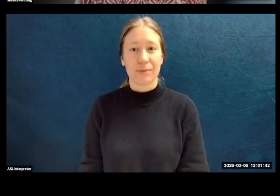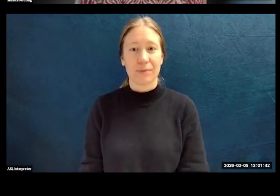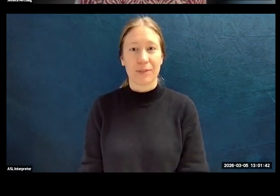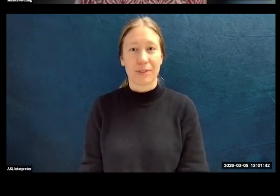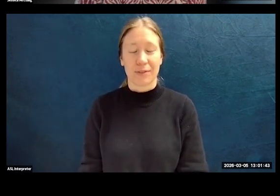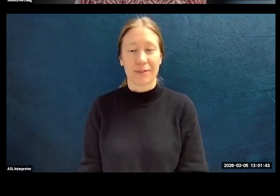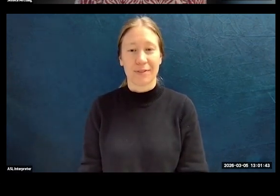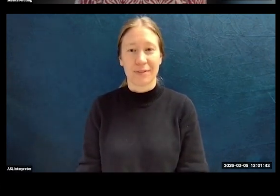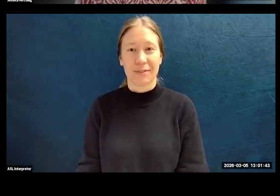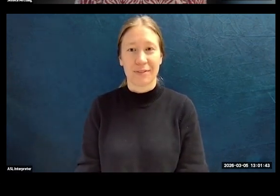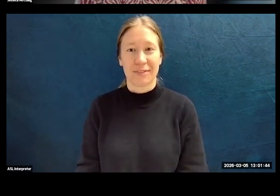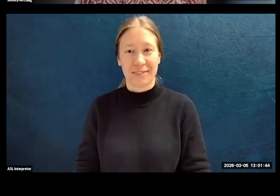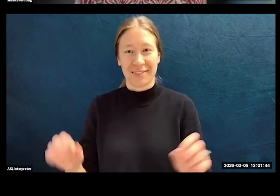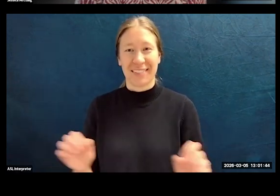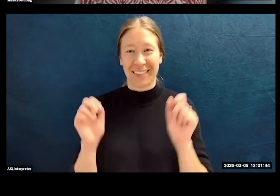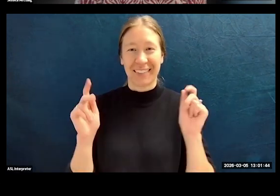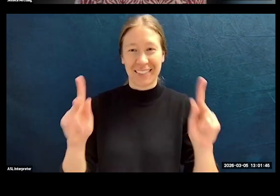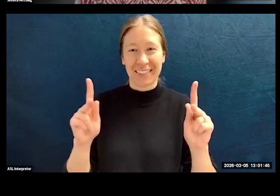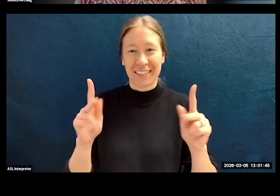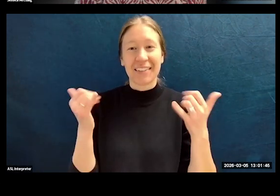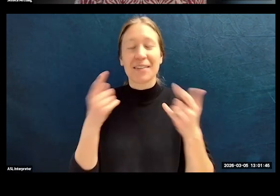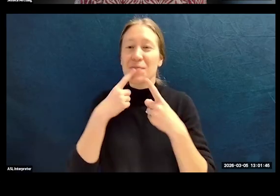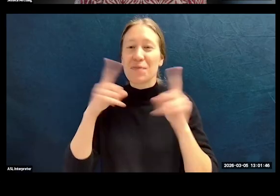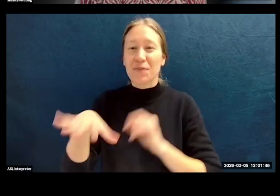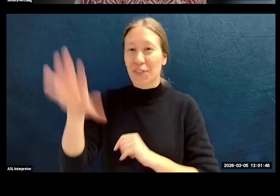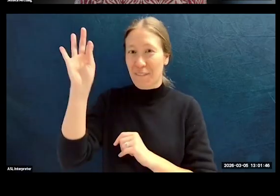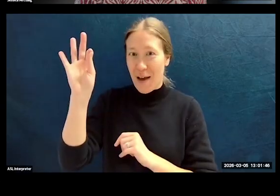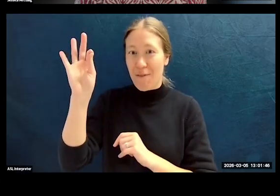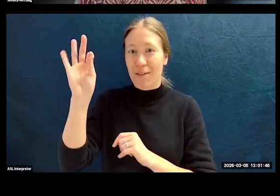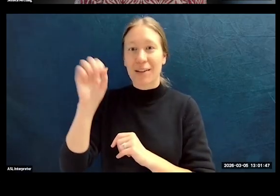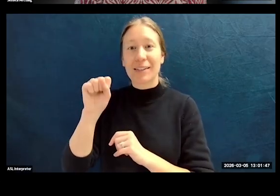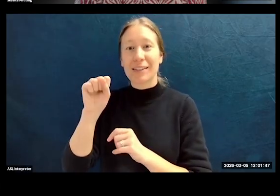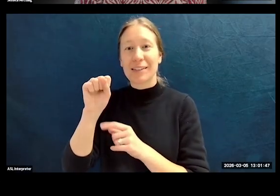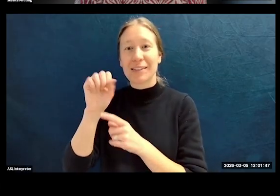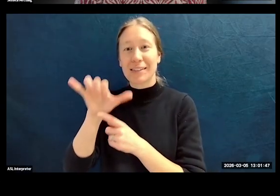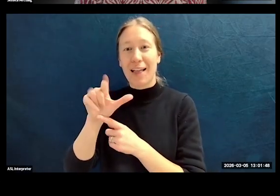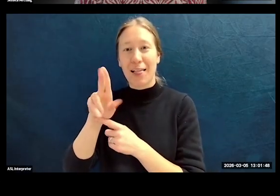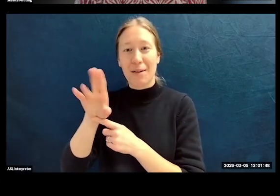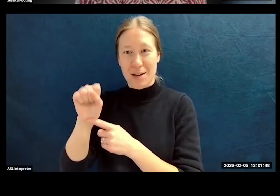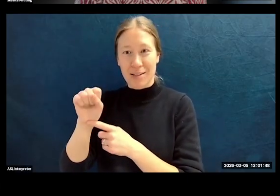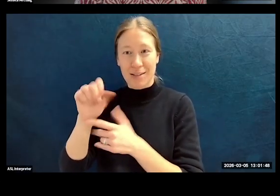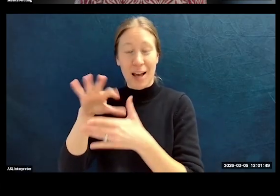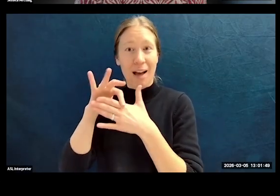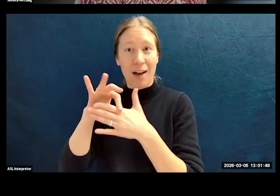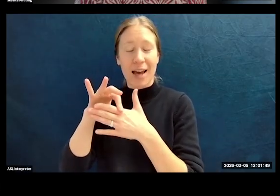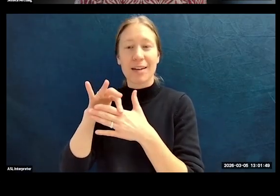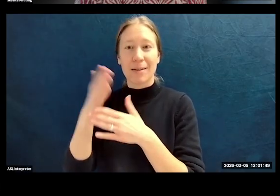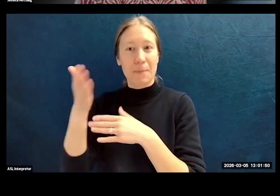Okay, here we found it, syllabus and content. So, I'm going to select both of these.